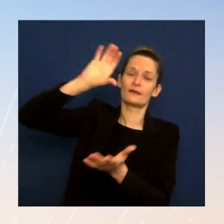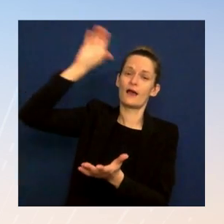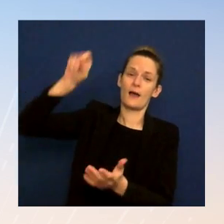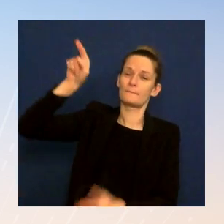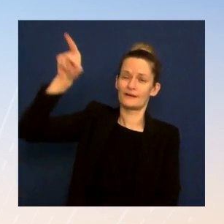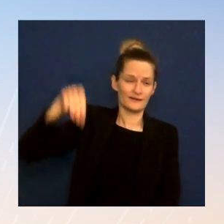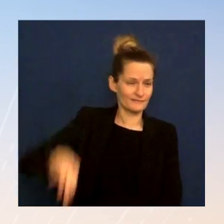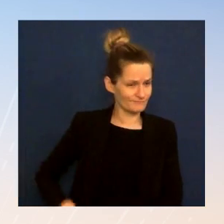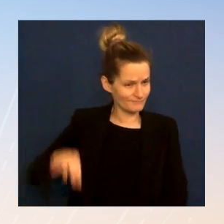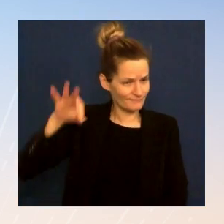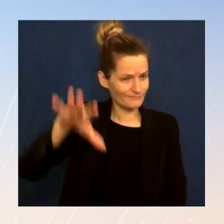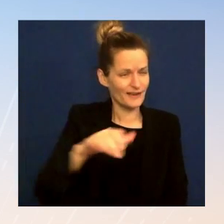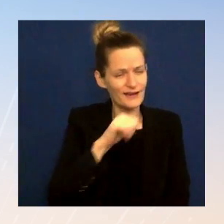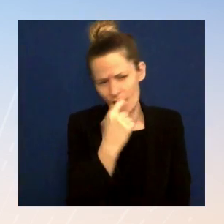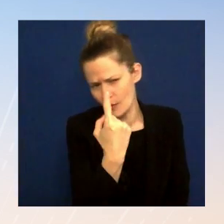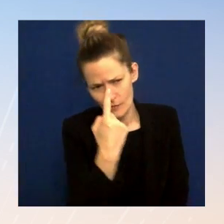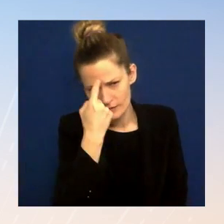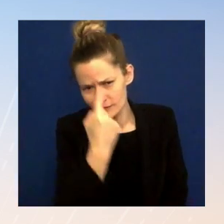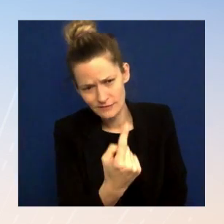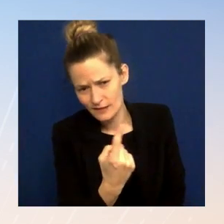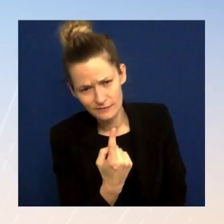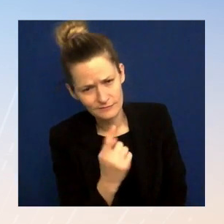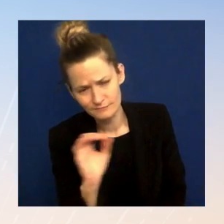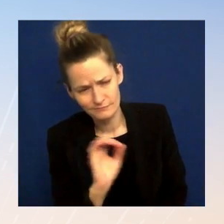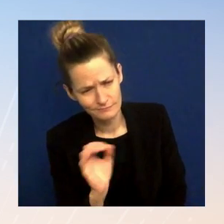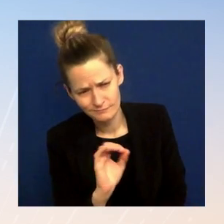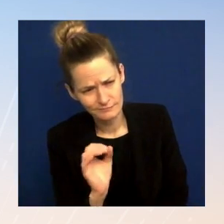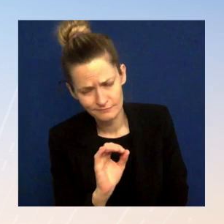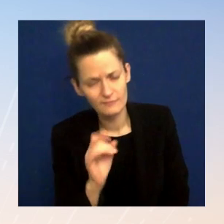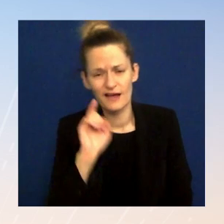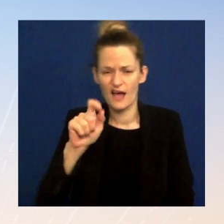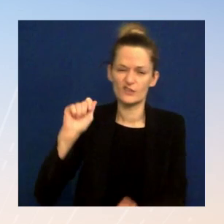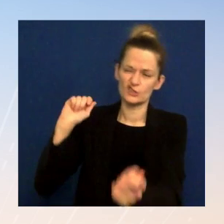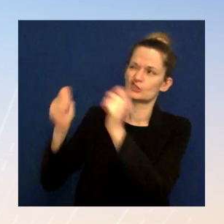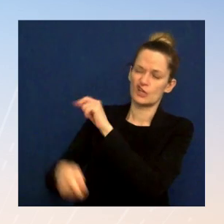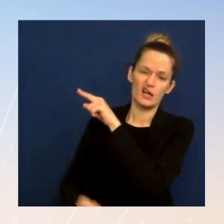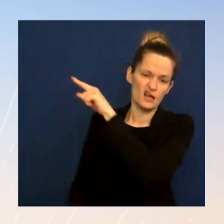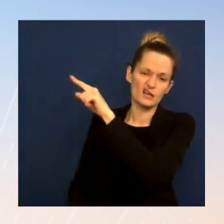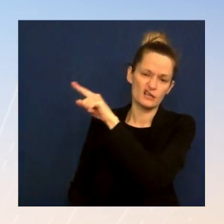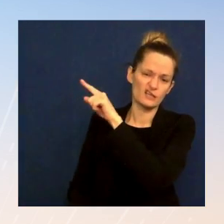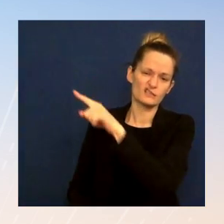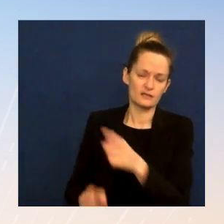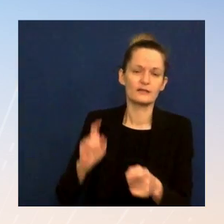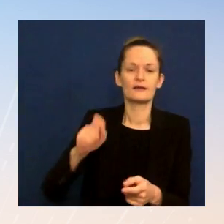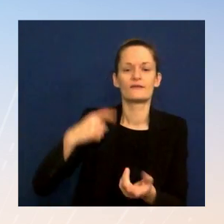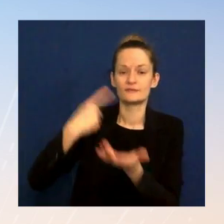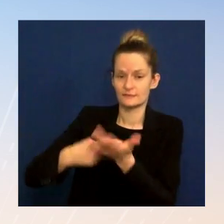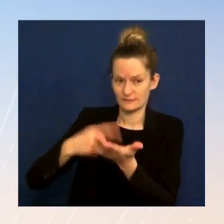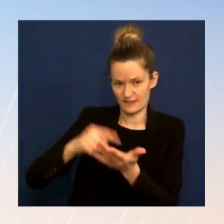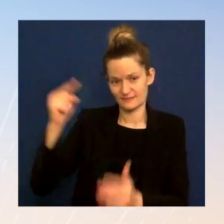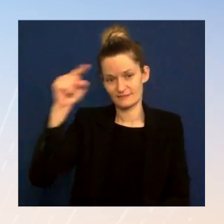that is a key part of the agenda at the G20. We're working to get 135 -- or more than that -- countries to agree to that.